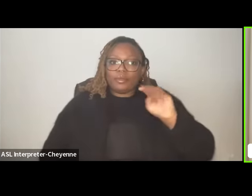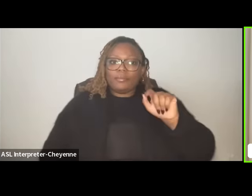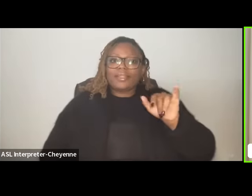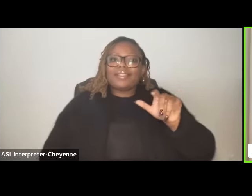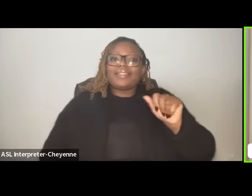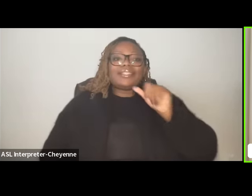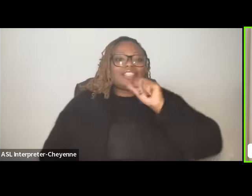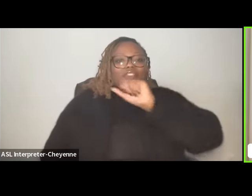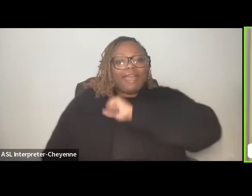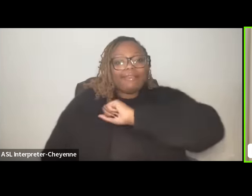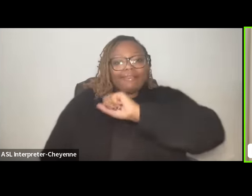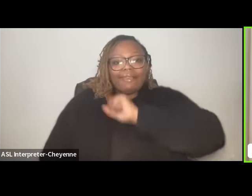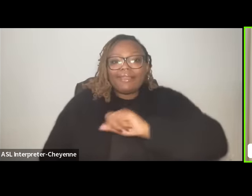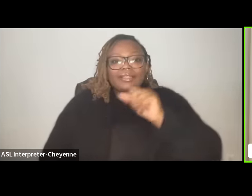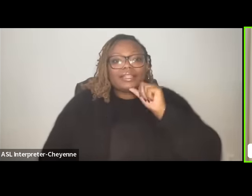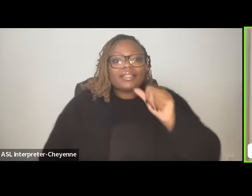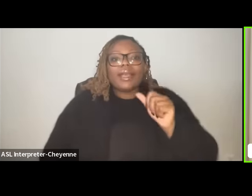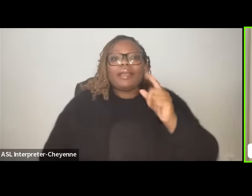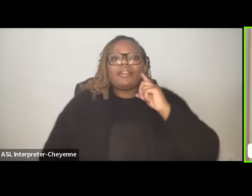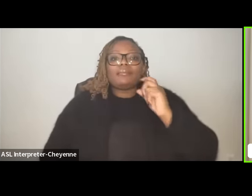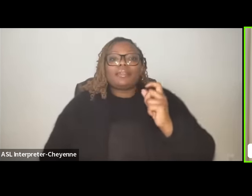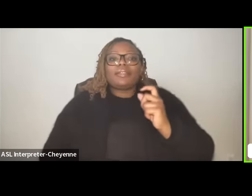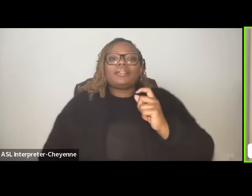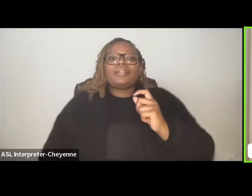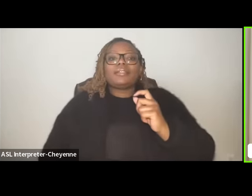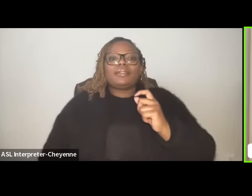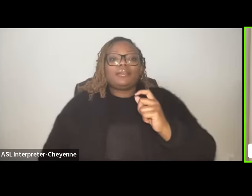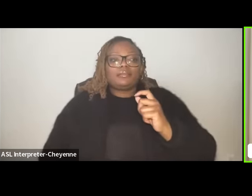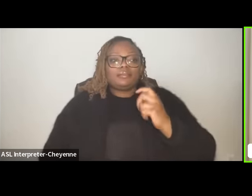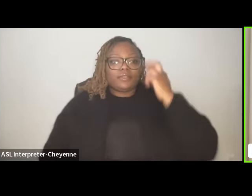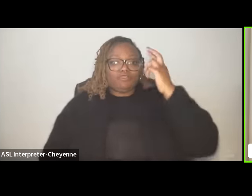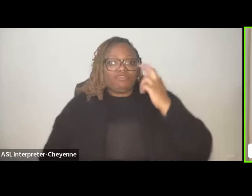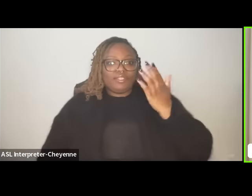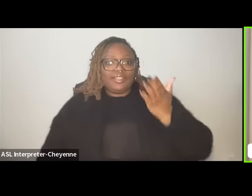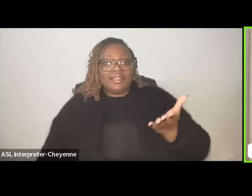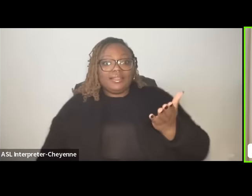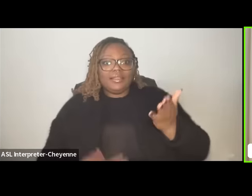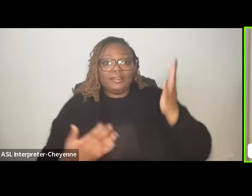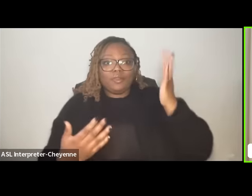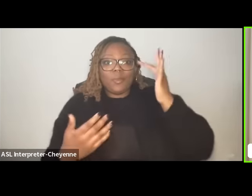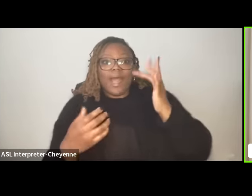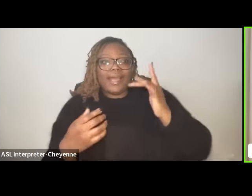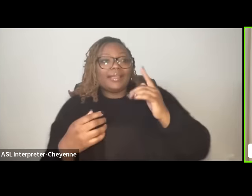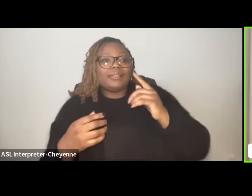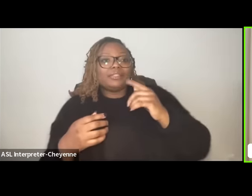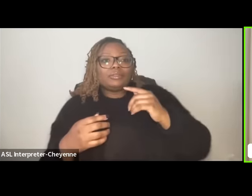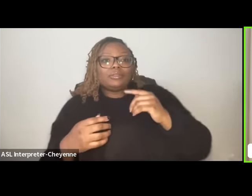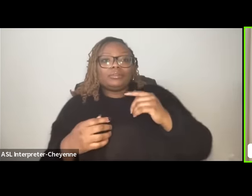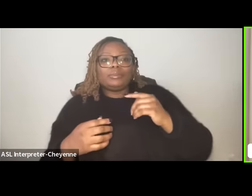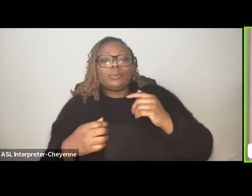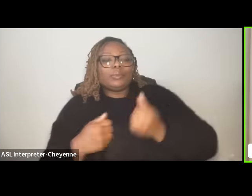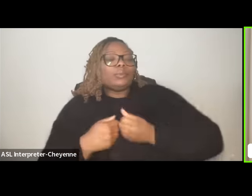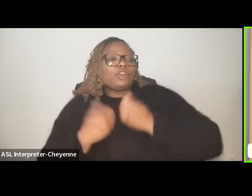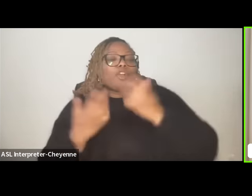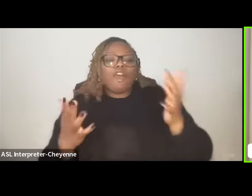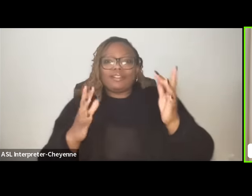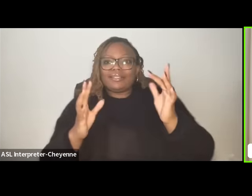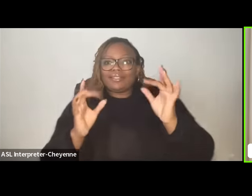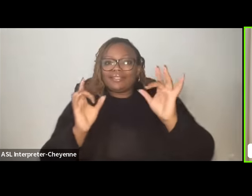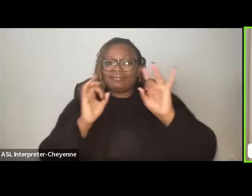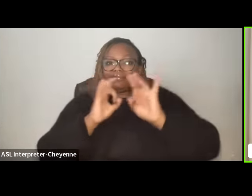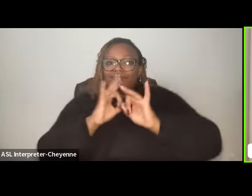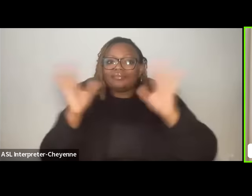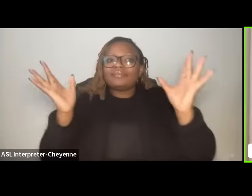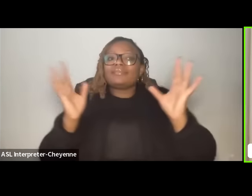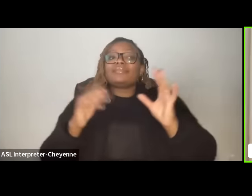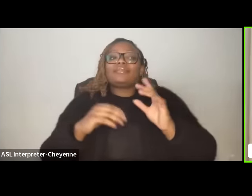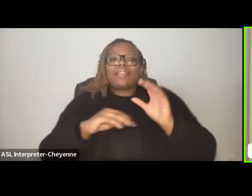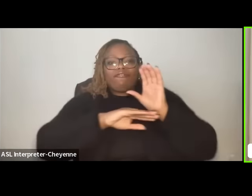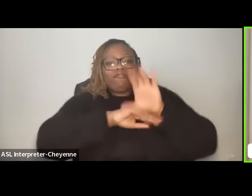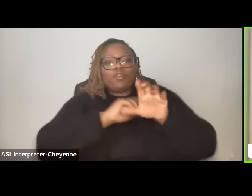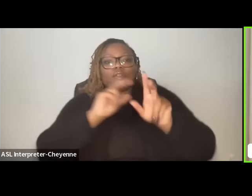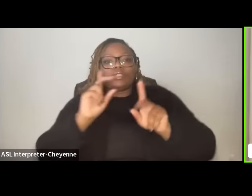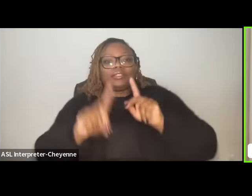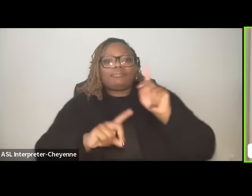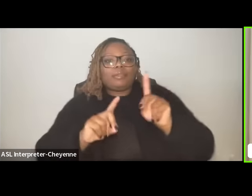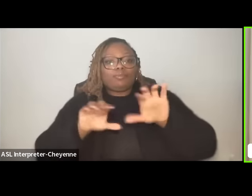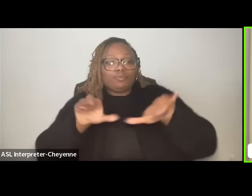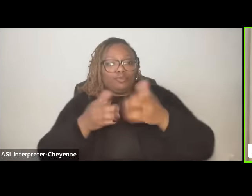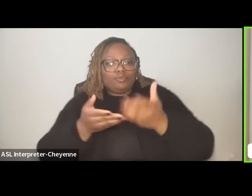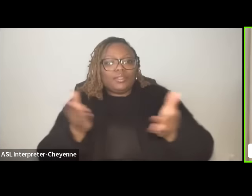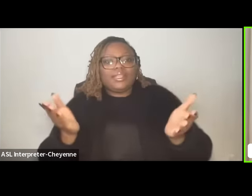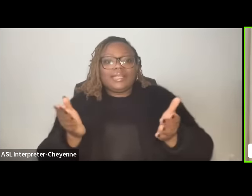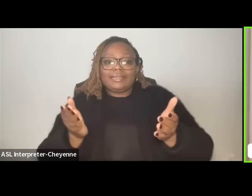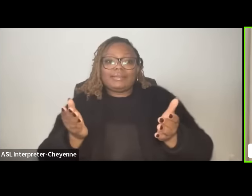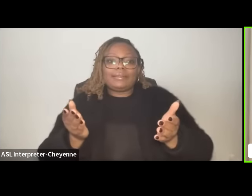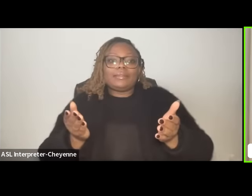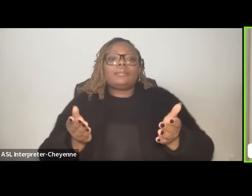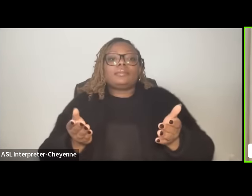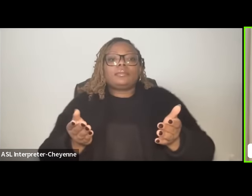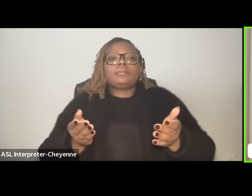because they really are there to um to terrorize and um exert the will of whoever they are um they